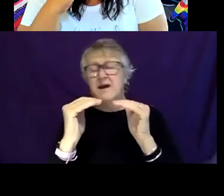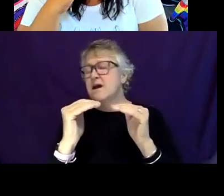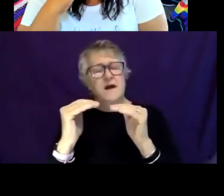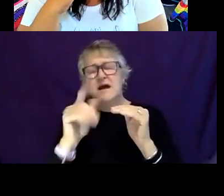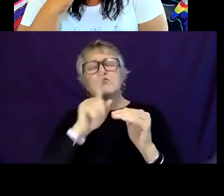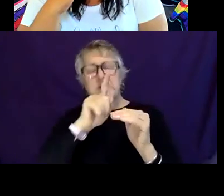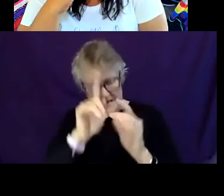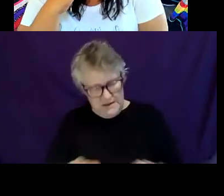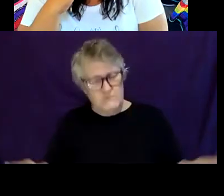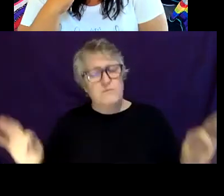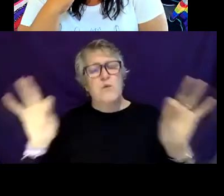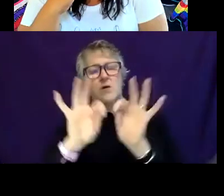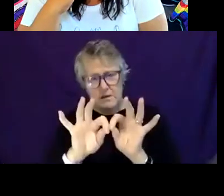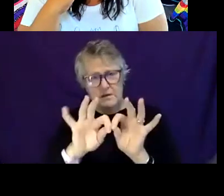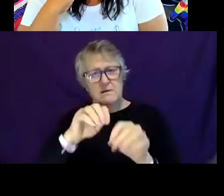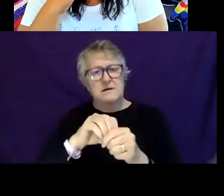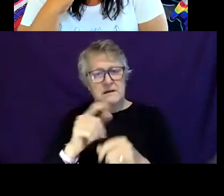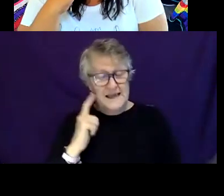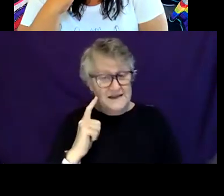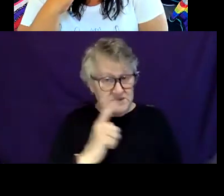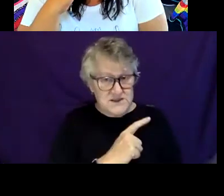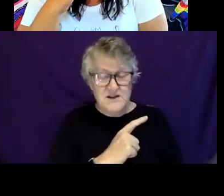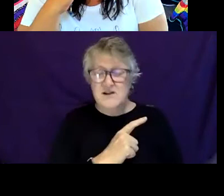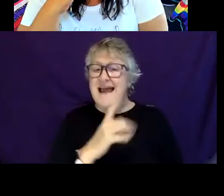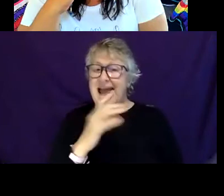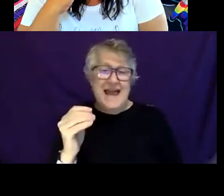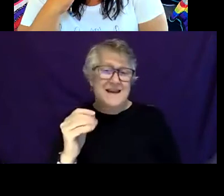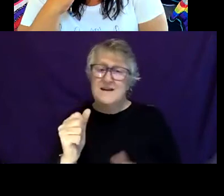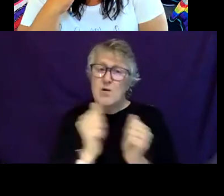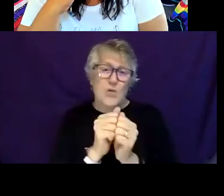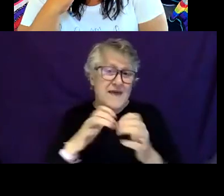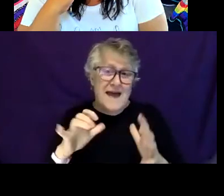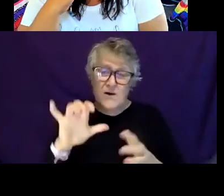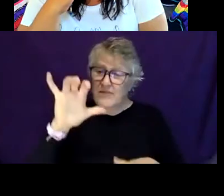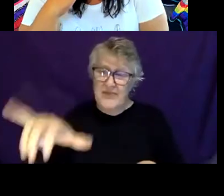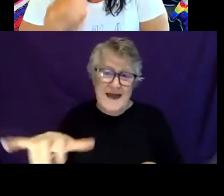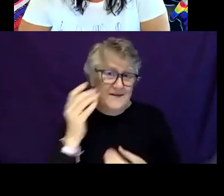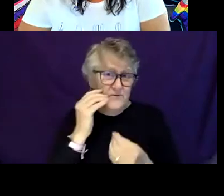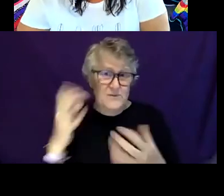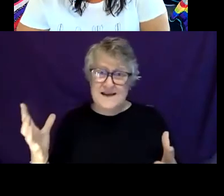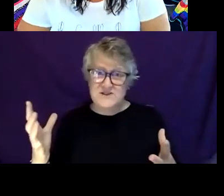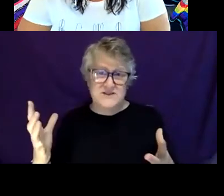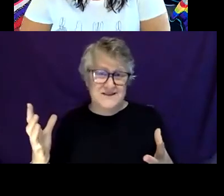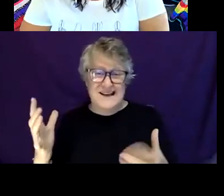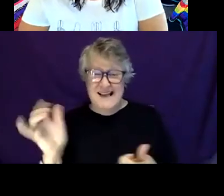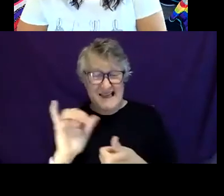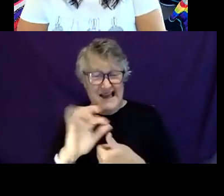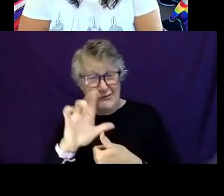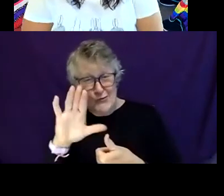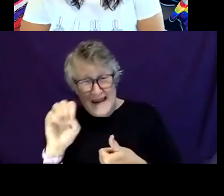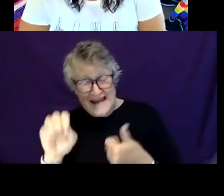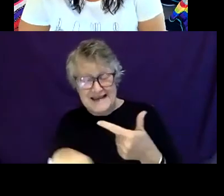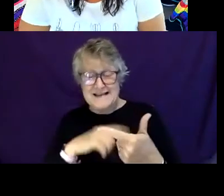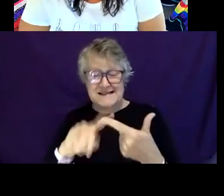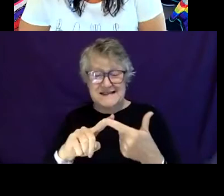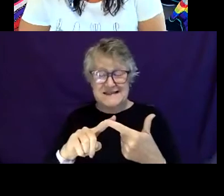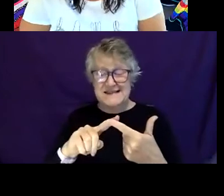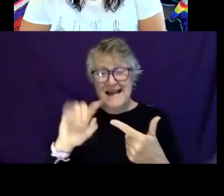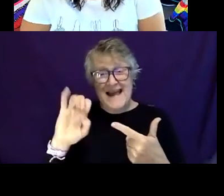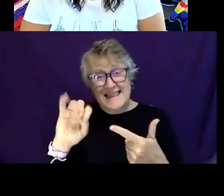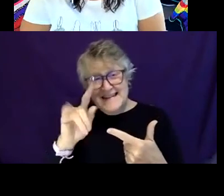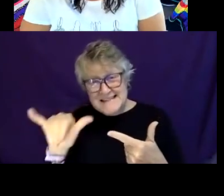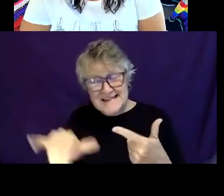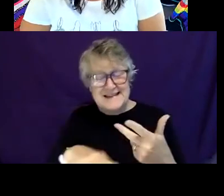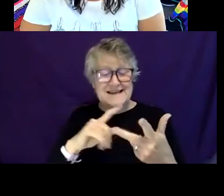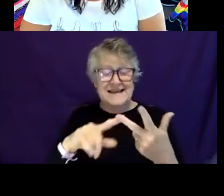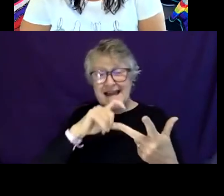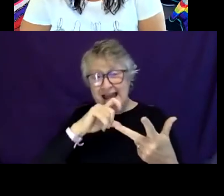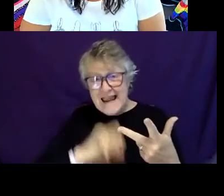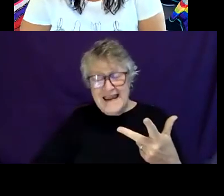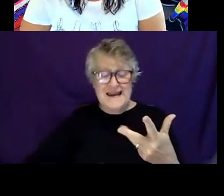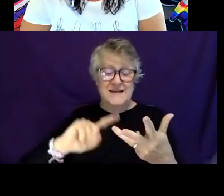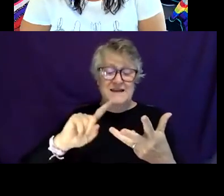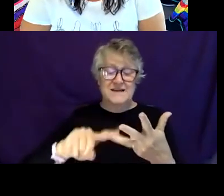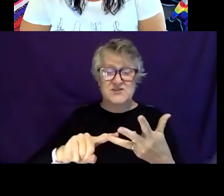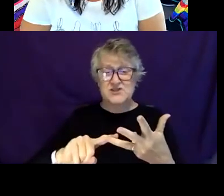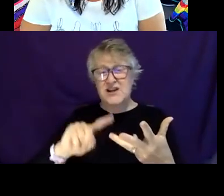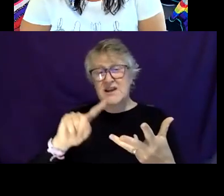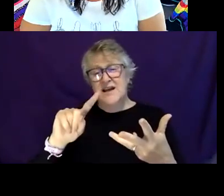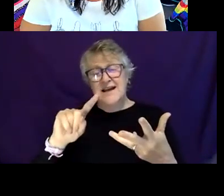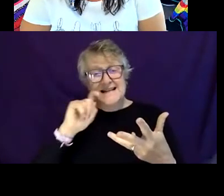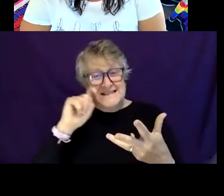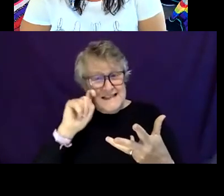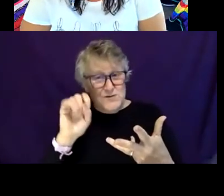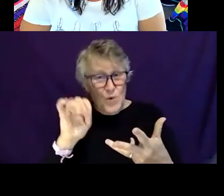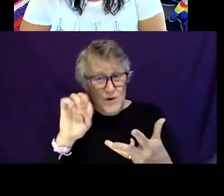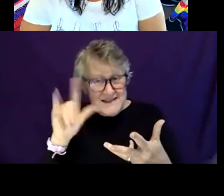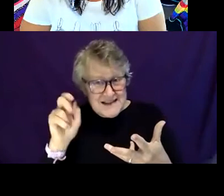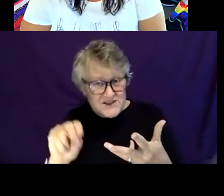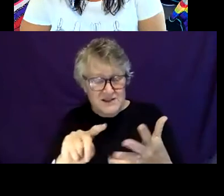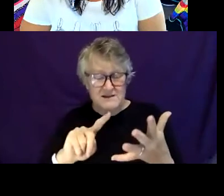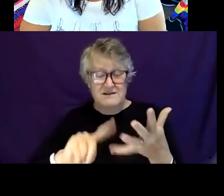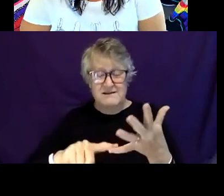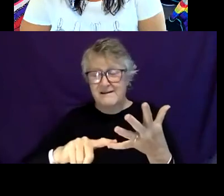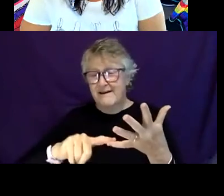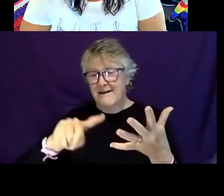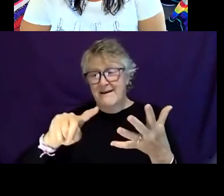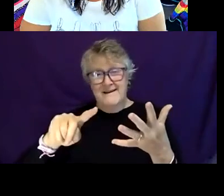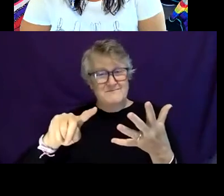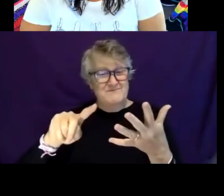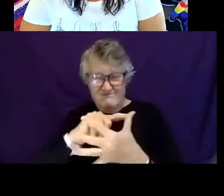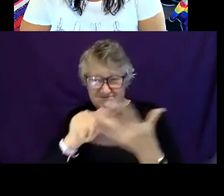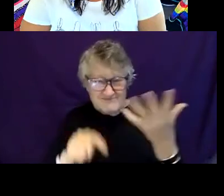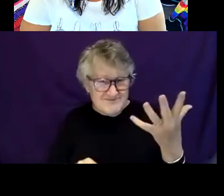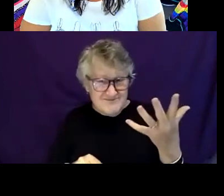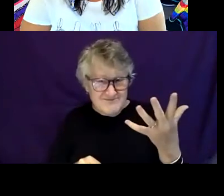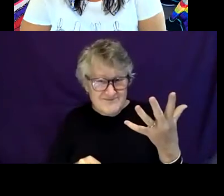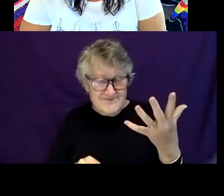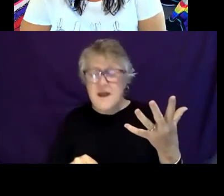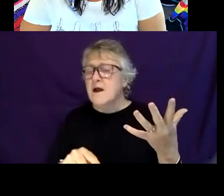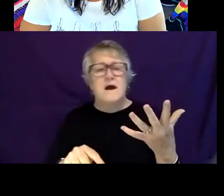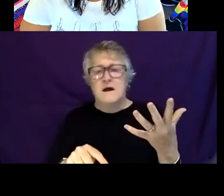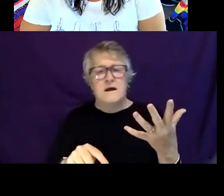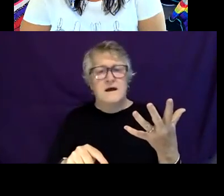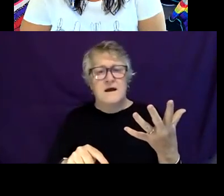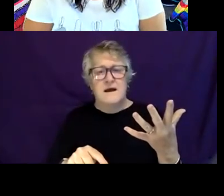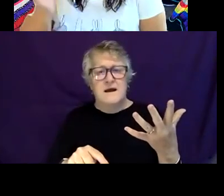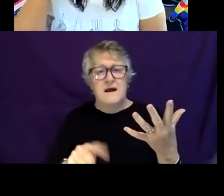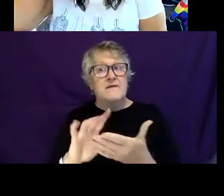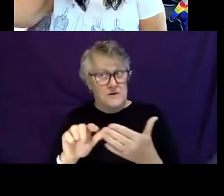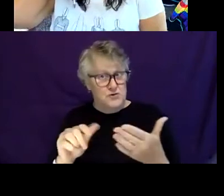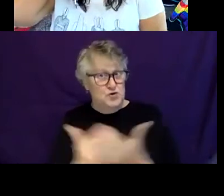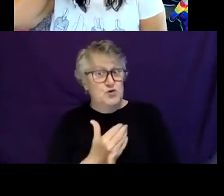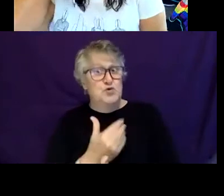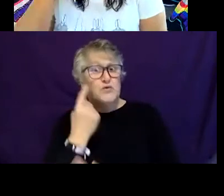hurdles in the future. And absent, that explicit data collection and accurate analysis of things like race, ethnicity, age, language, disability, sexual orientation, and gender identity, but also a community centered and lead approach, new thoughts or community